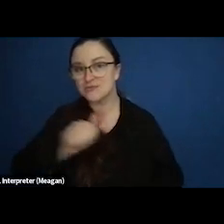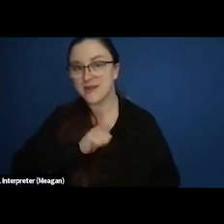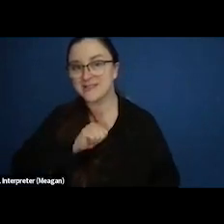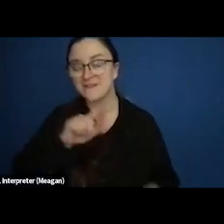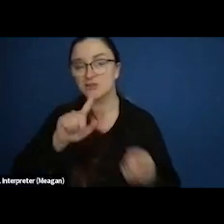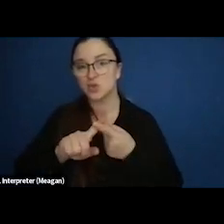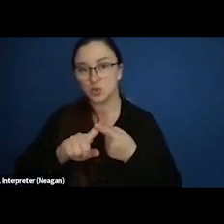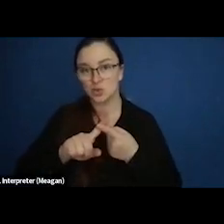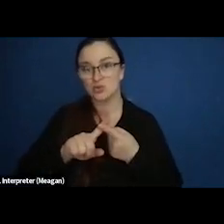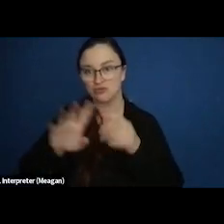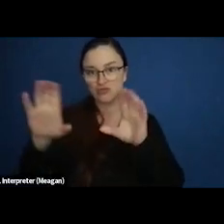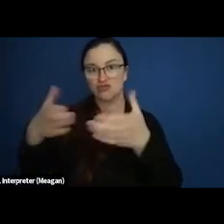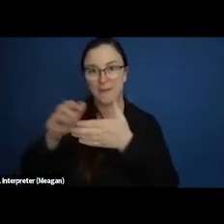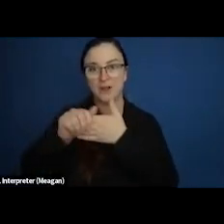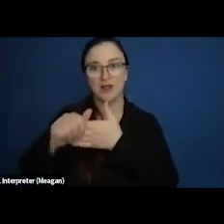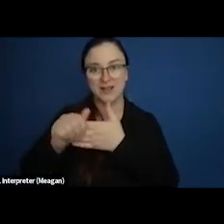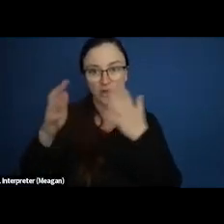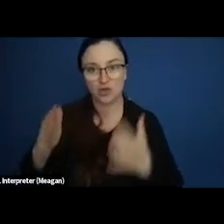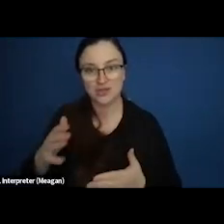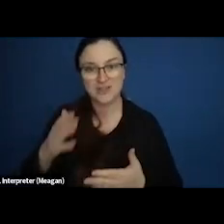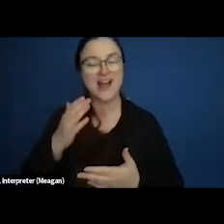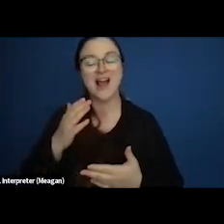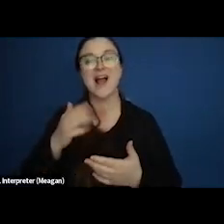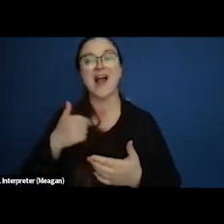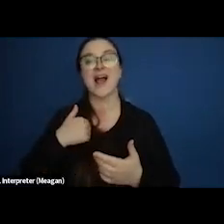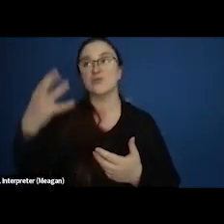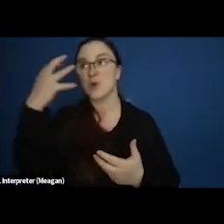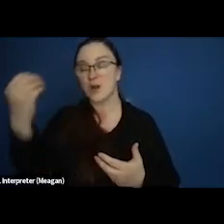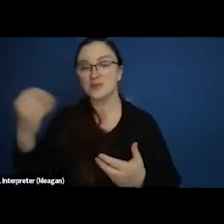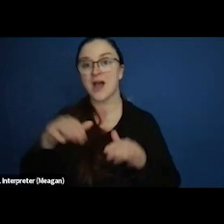At one point, I stepped outside to get some air. Fortune would have it,